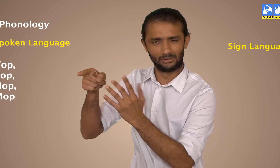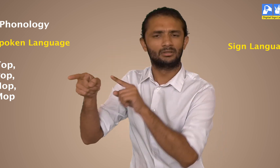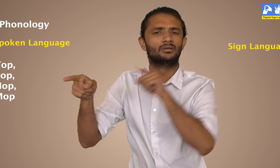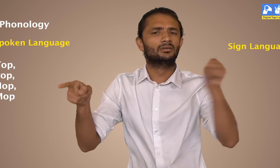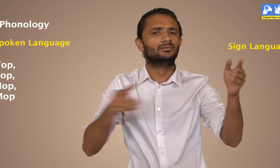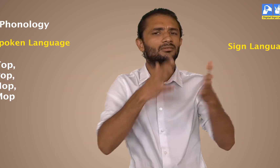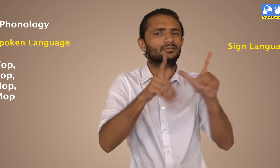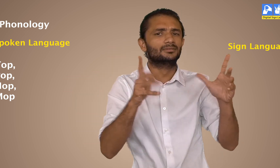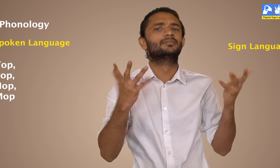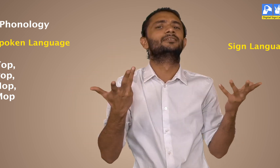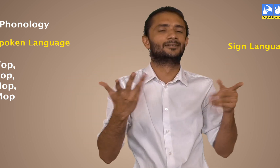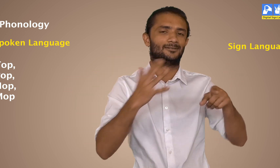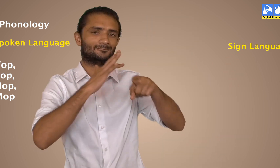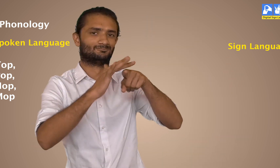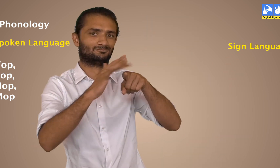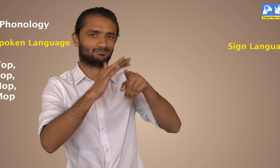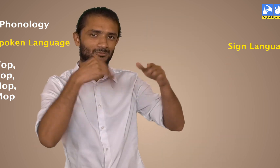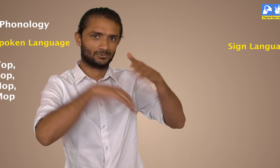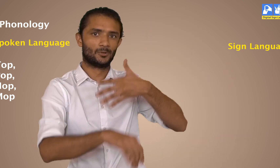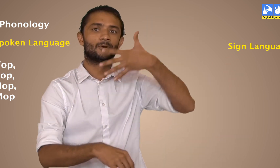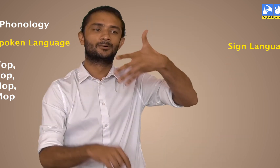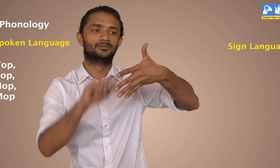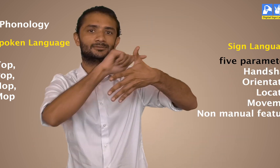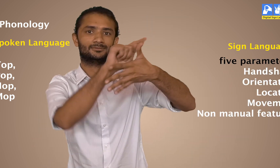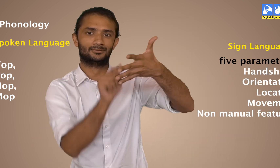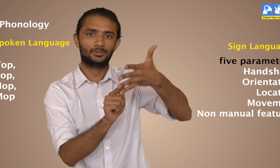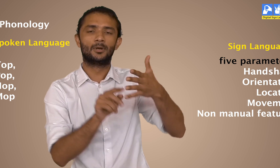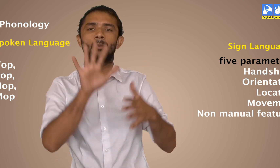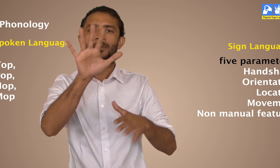Whereas in sign languages there are five parameters